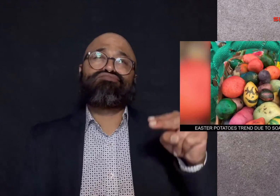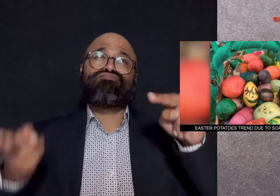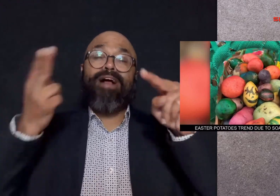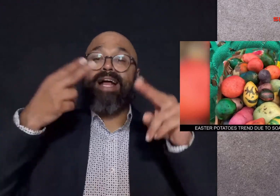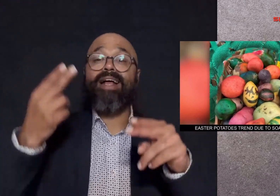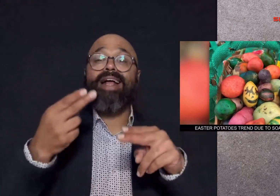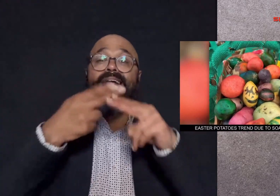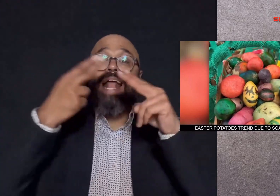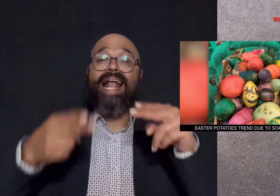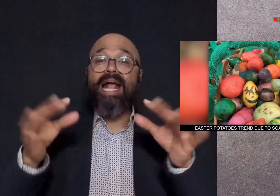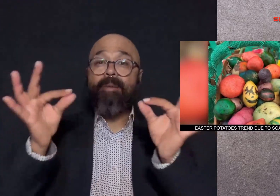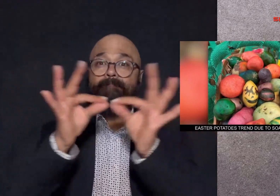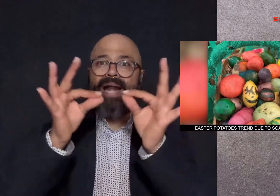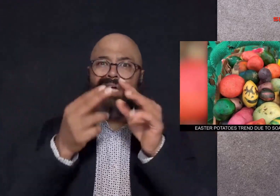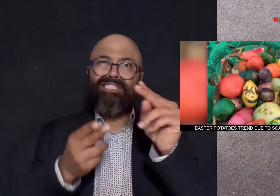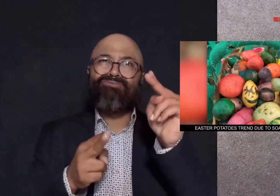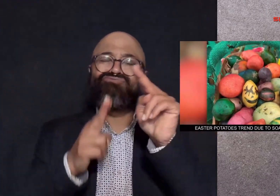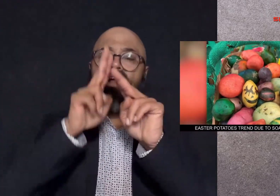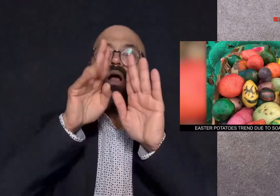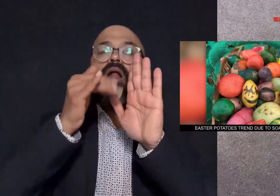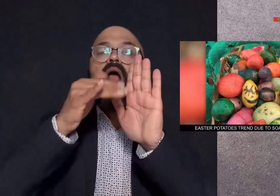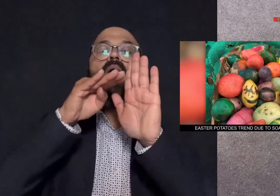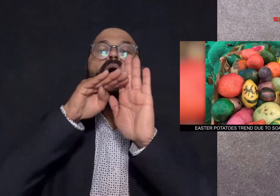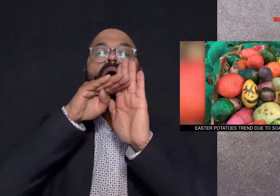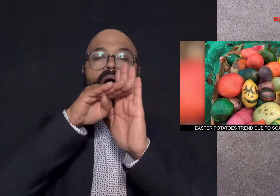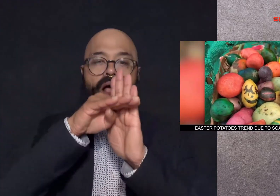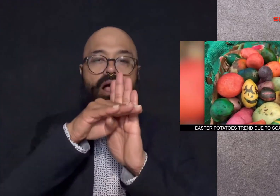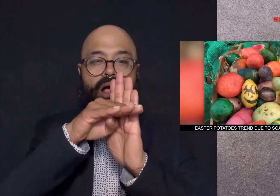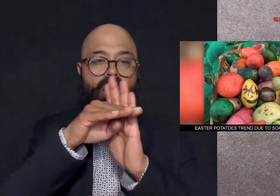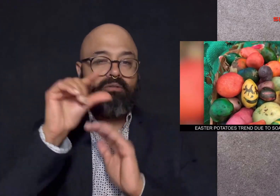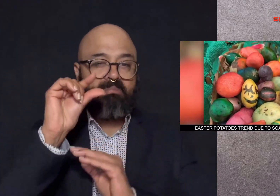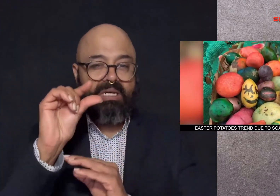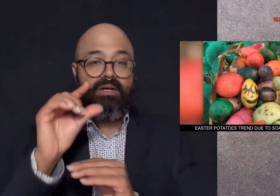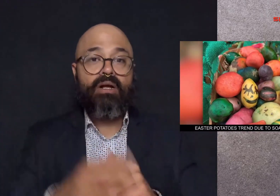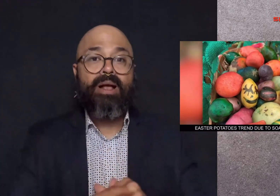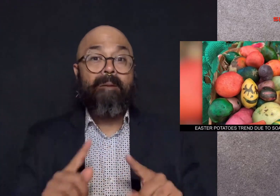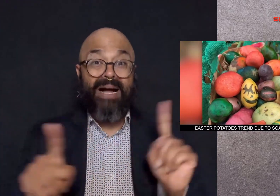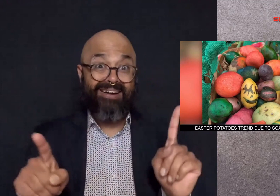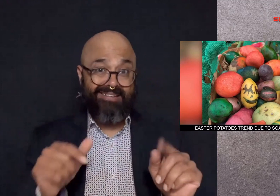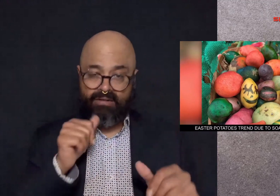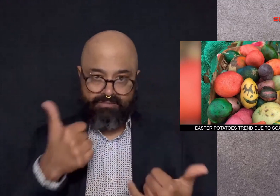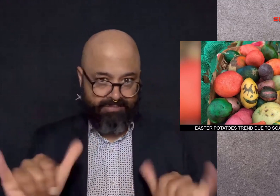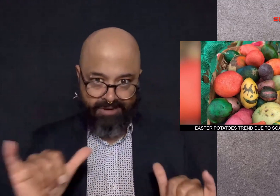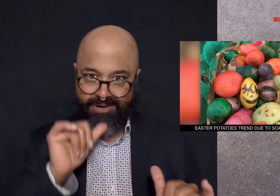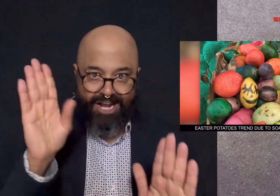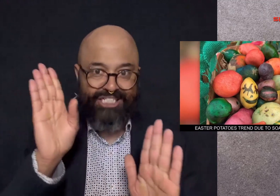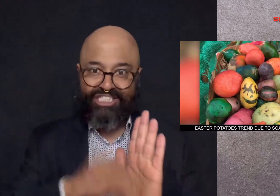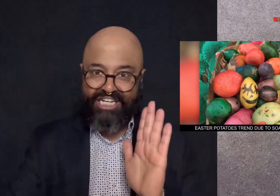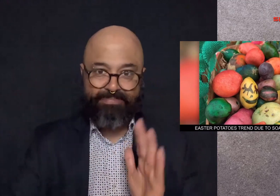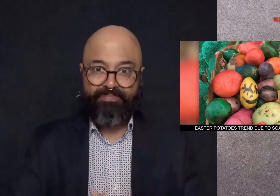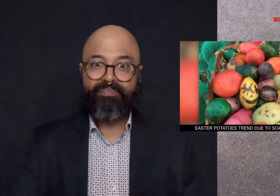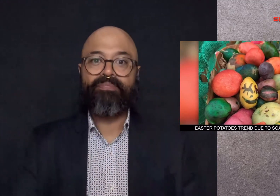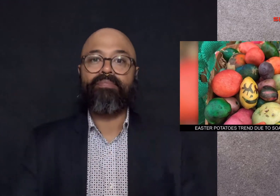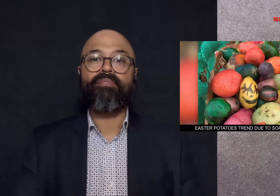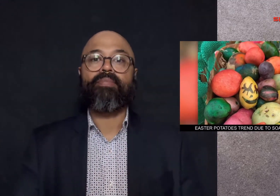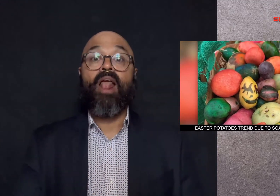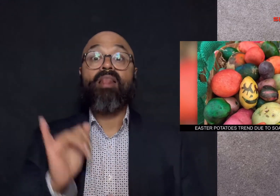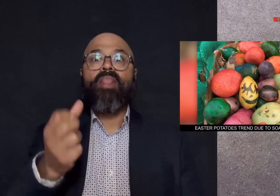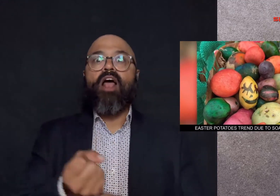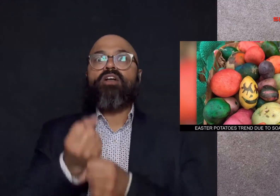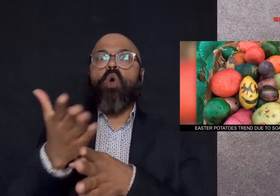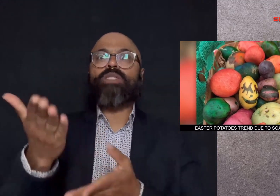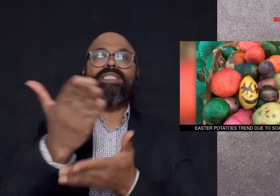soaring egg prices have stabilized a bit but they're still not cheap and that has causede